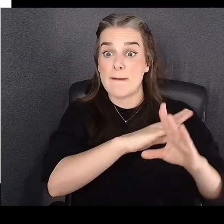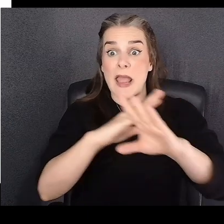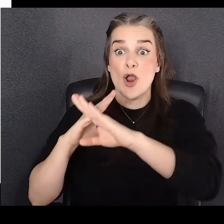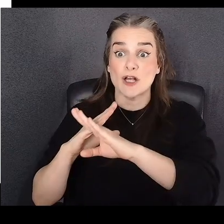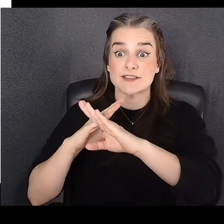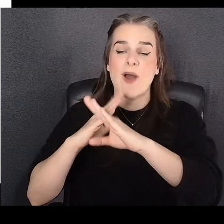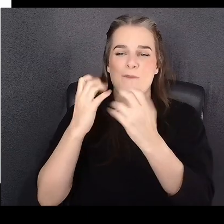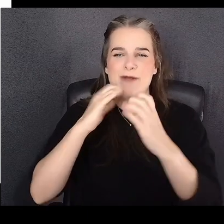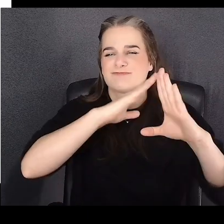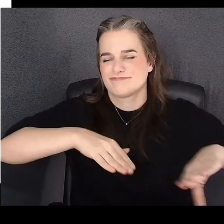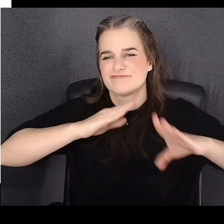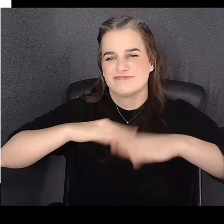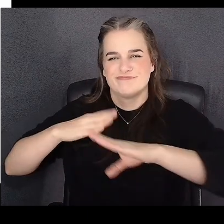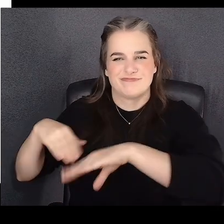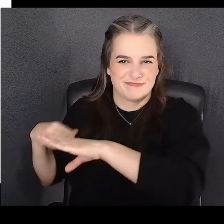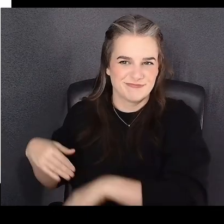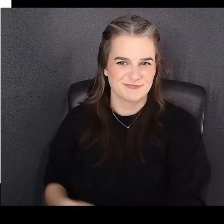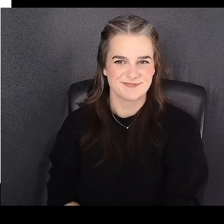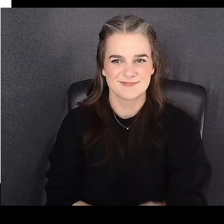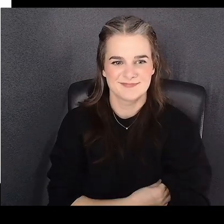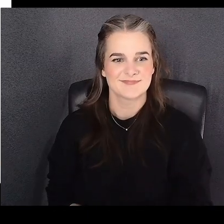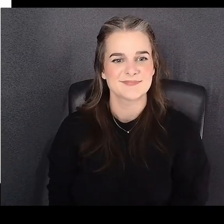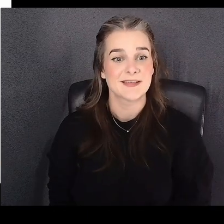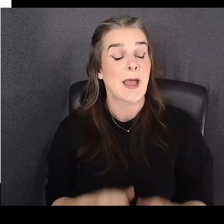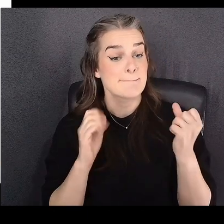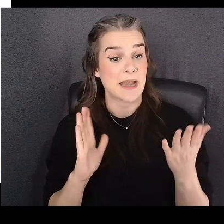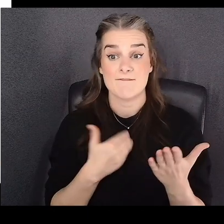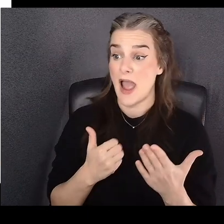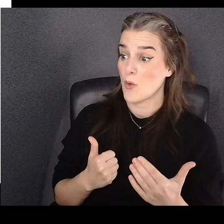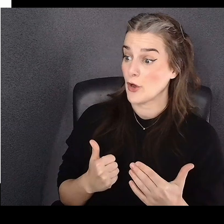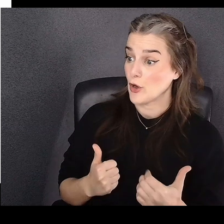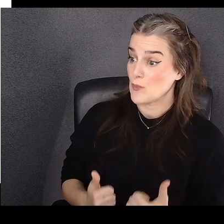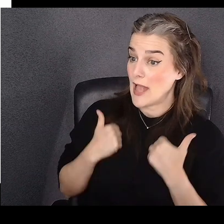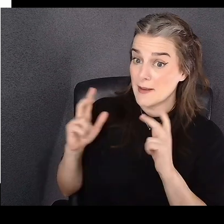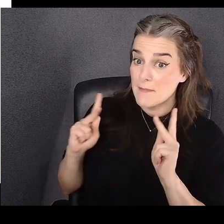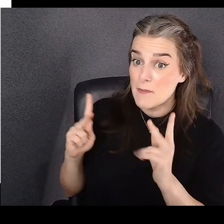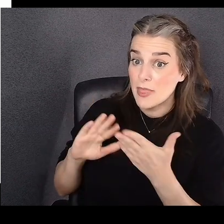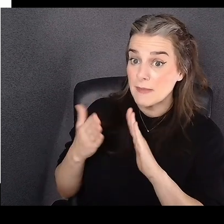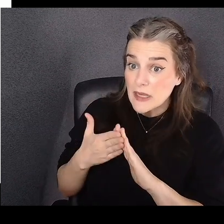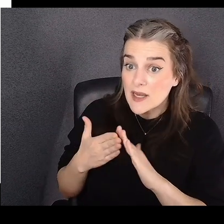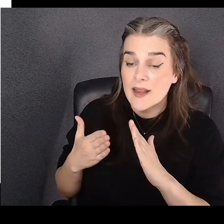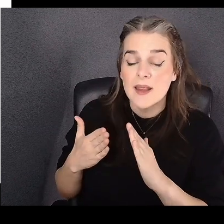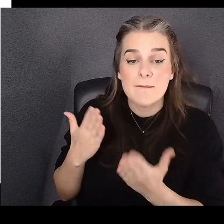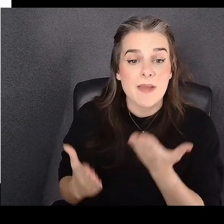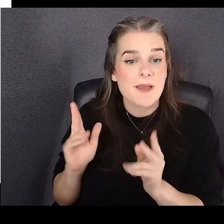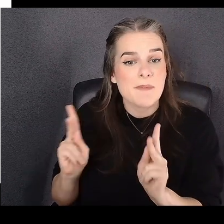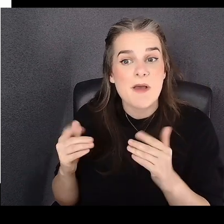A lot of our residents and folks in the community are folks that might have cerebral palsy.